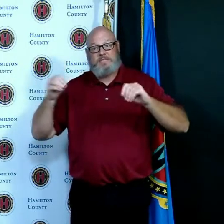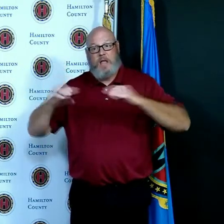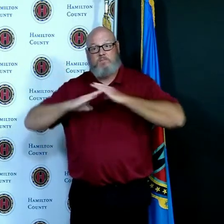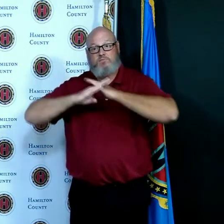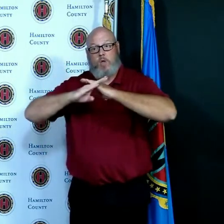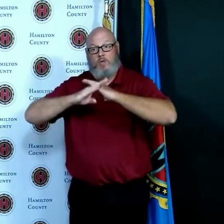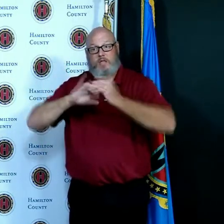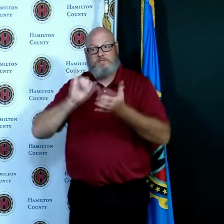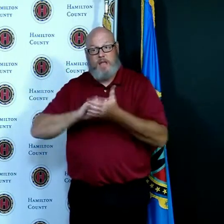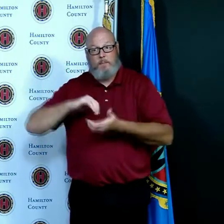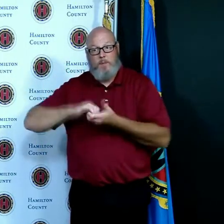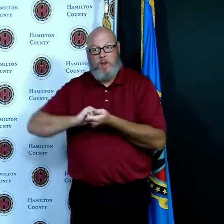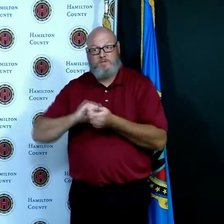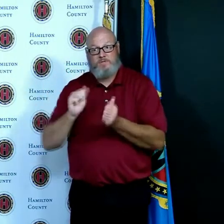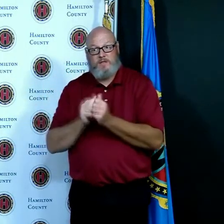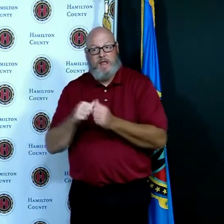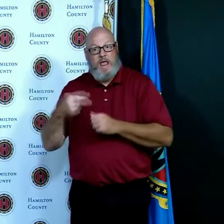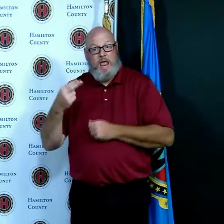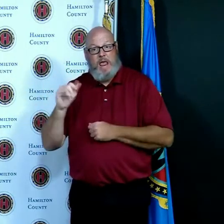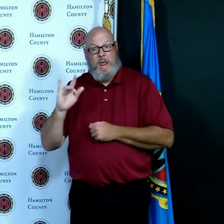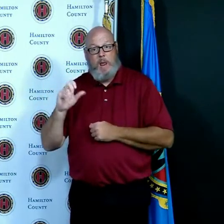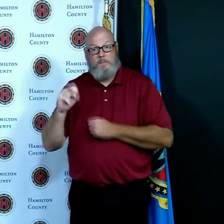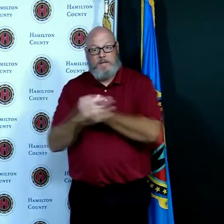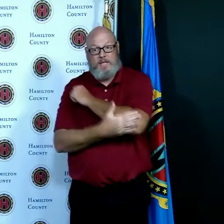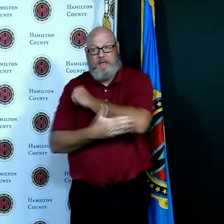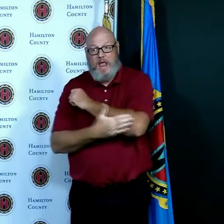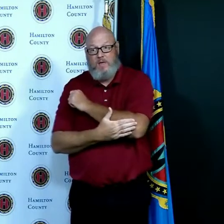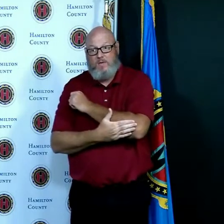the Health Collaborative and eight trusted health organizations